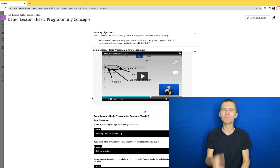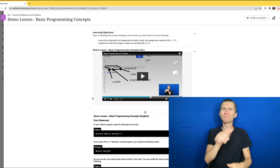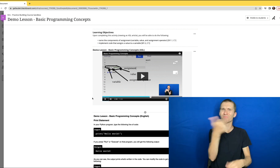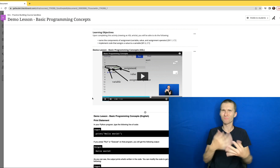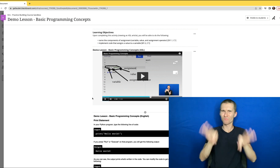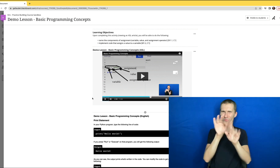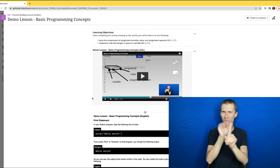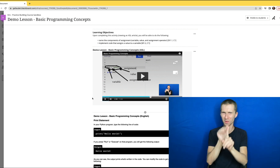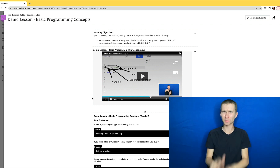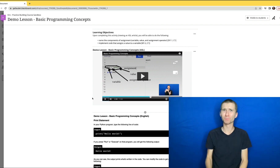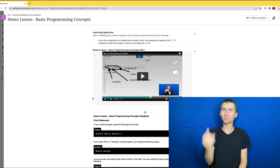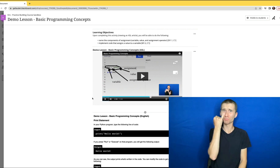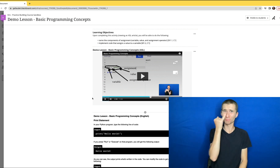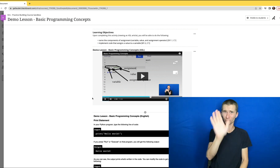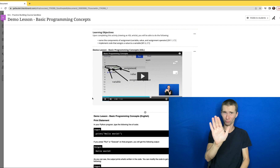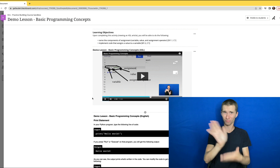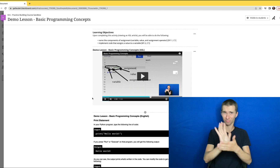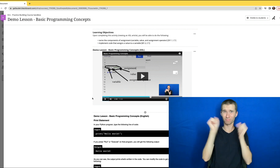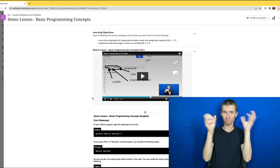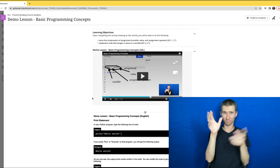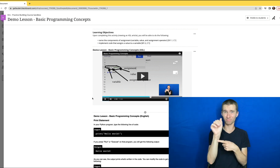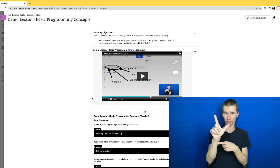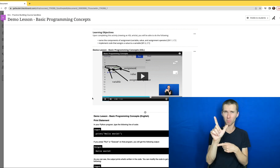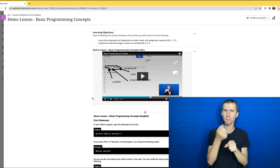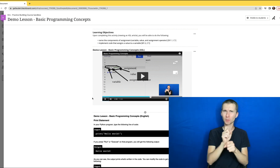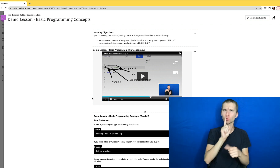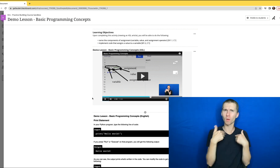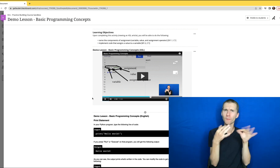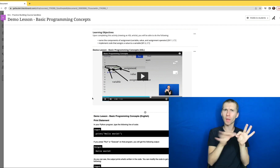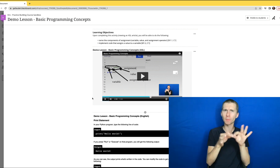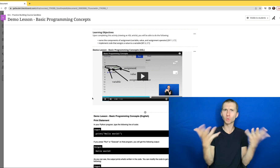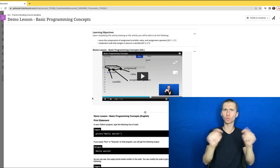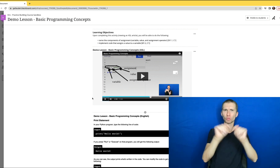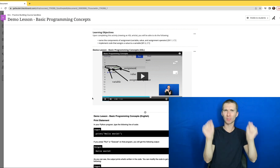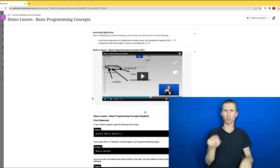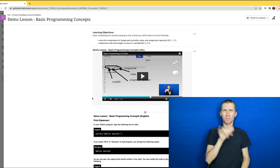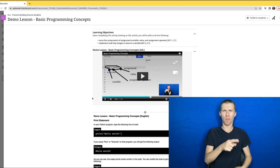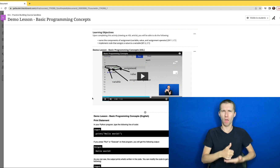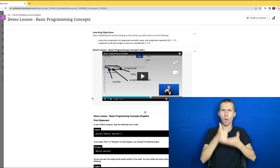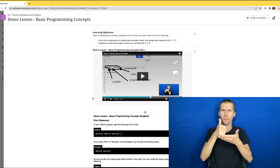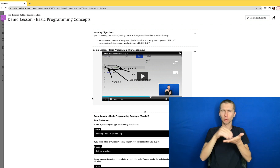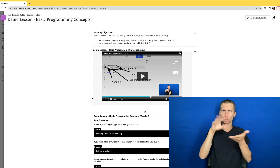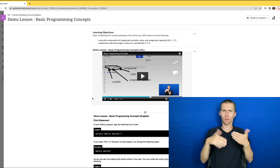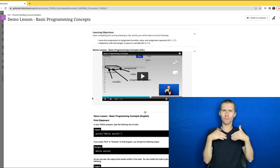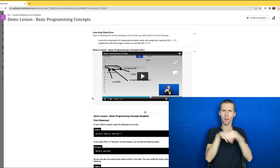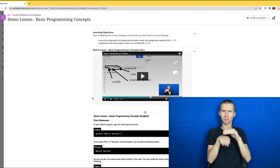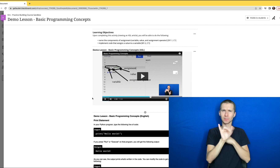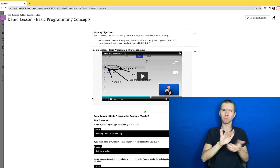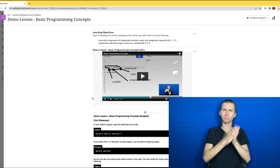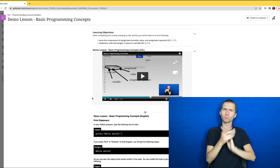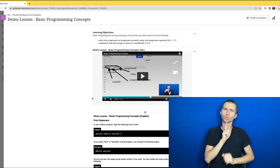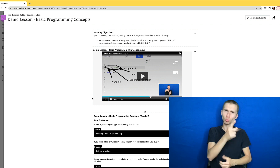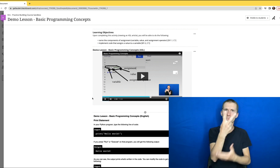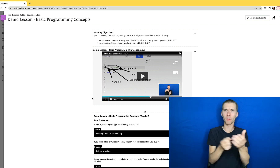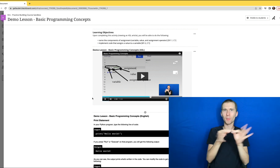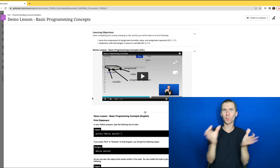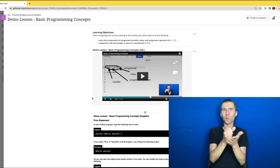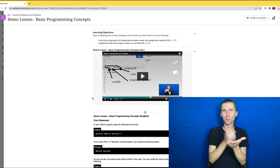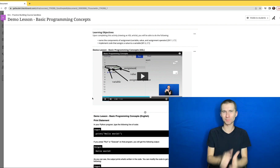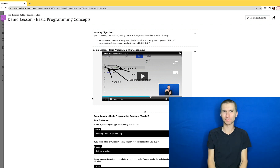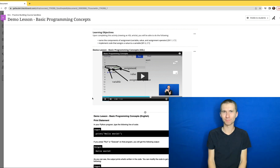This brings me to another important point: Whenever you have an ASL video, make sure to include captions or an English transcript so that it is accessible for all students -- which makes a true bilingual course.